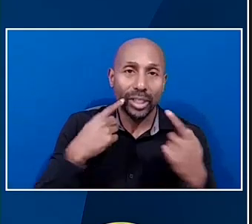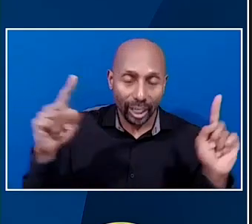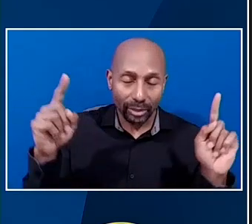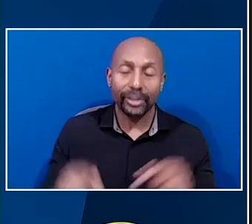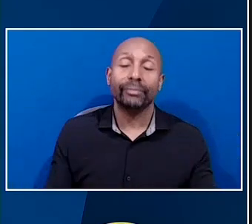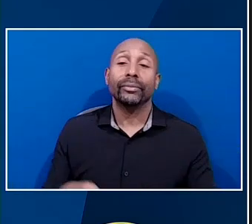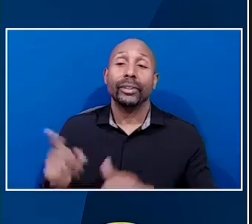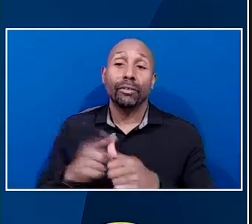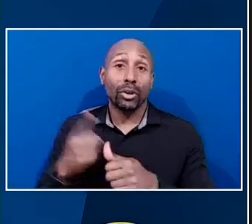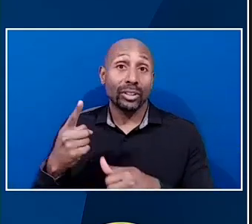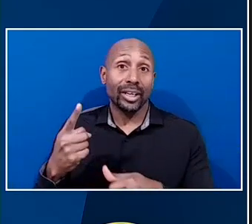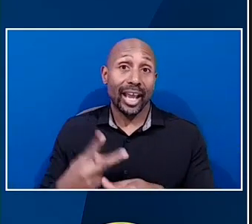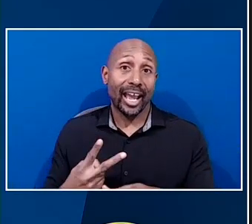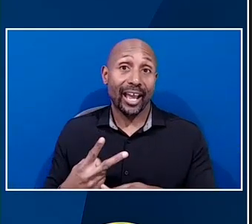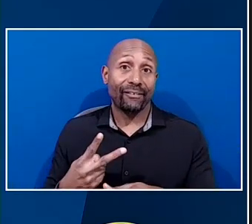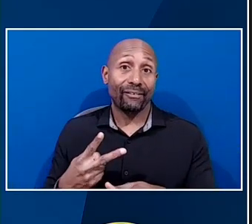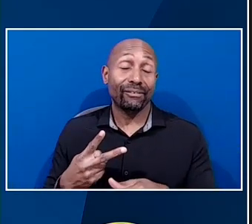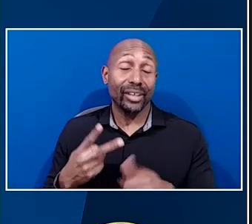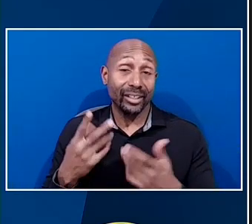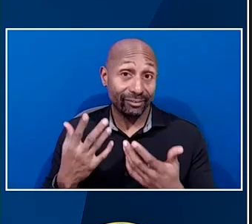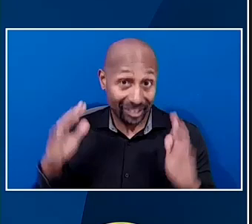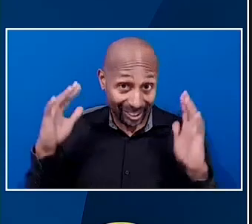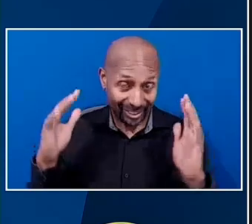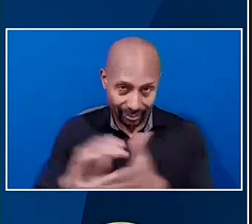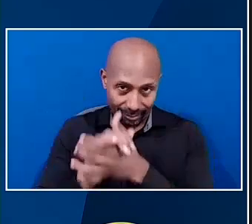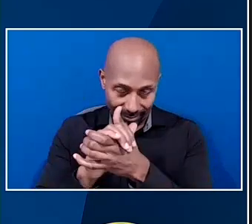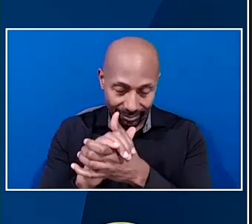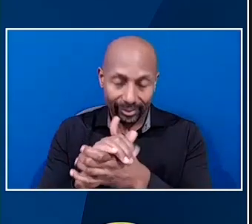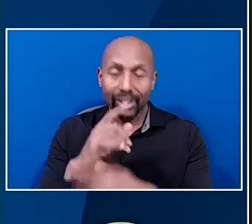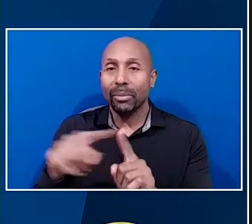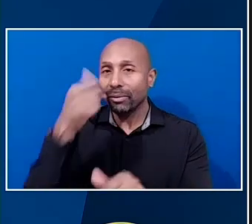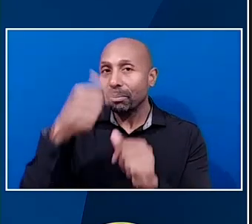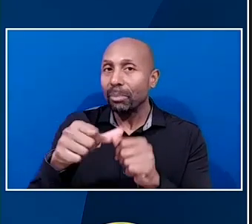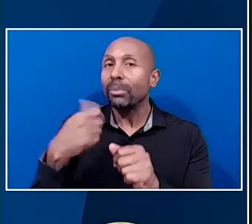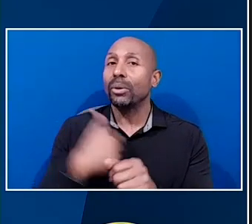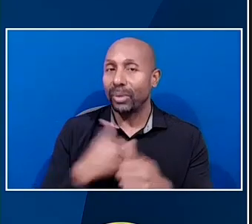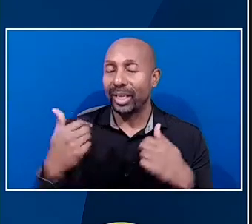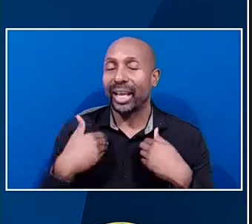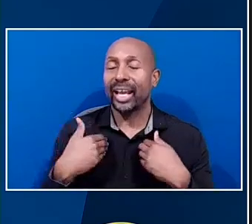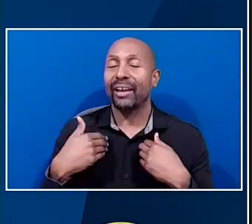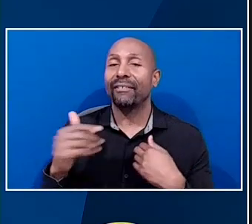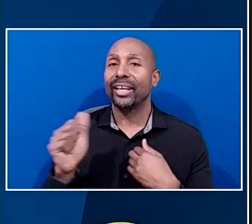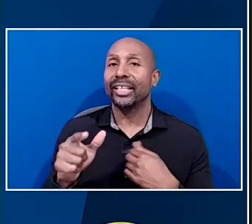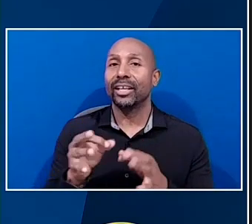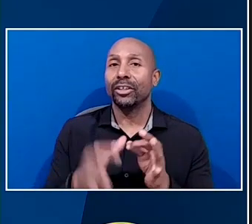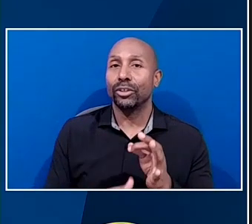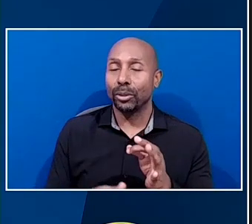We do want to just be mindful that we do have American Sign Language interpreters actively interpreting us.